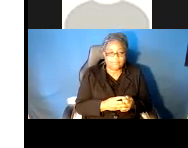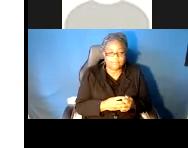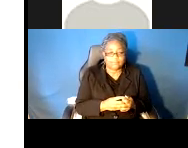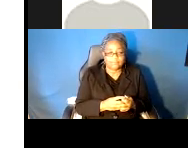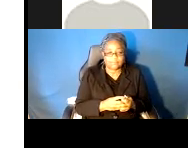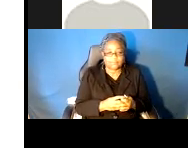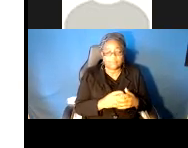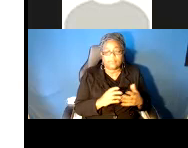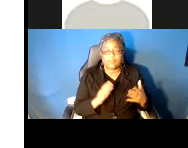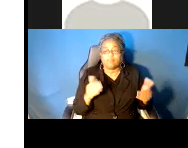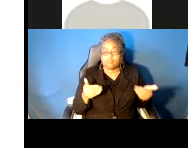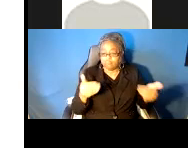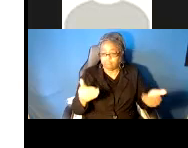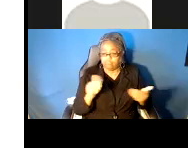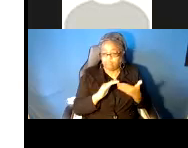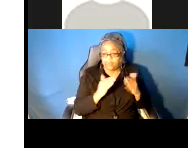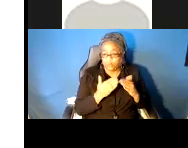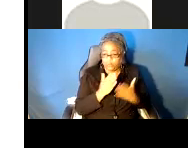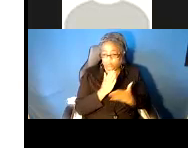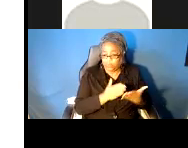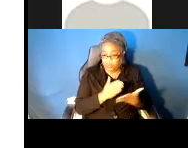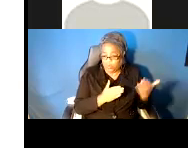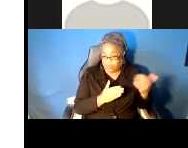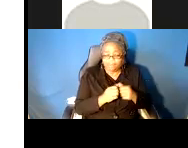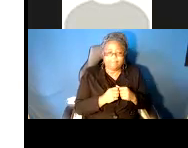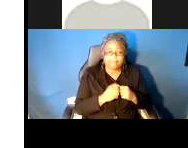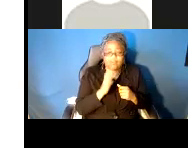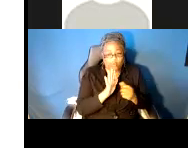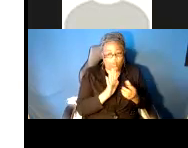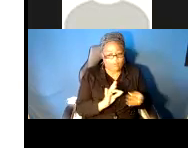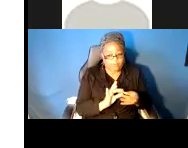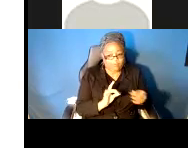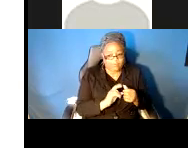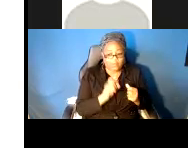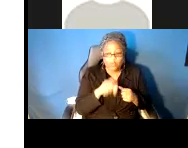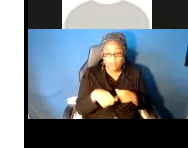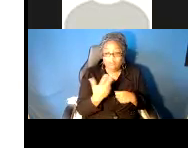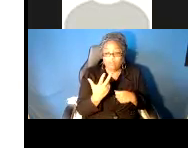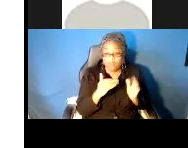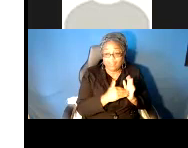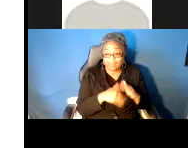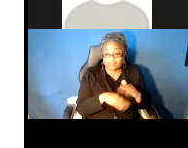Moving on to the community component of your narrative, you will have 3,000 maximum characters